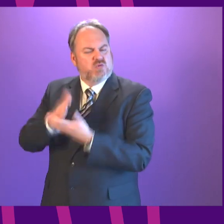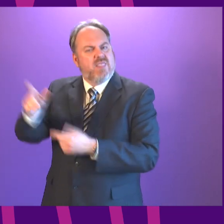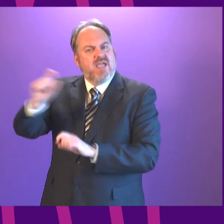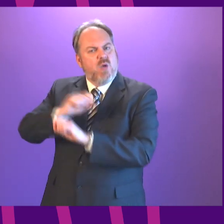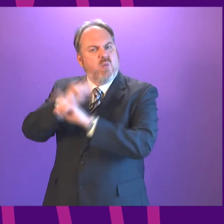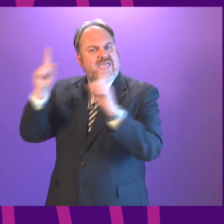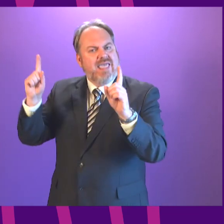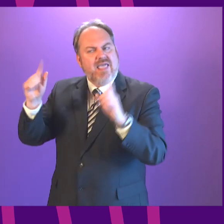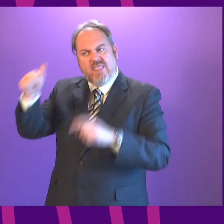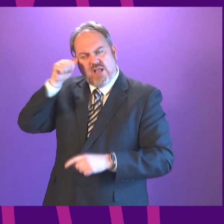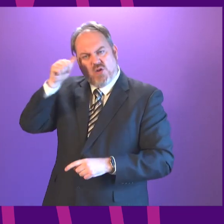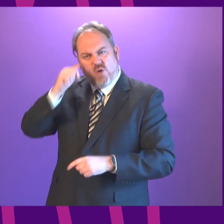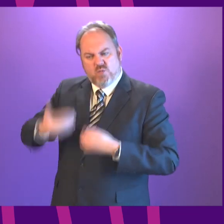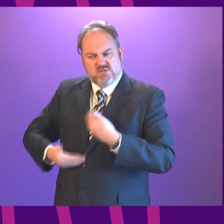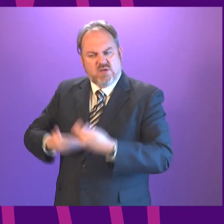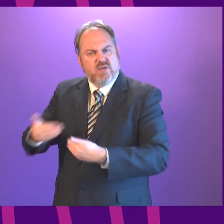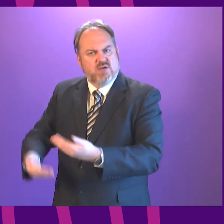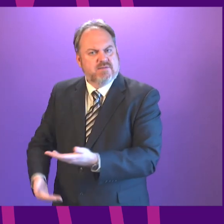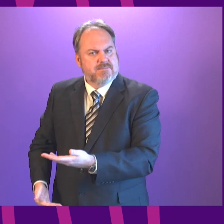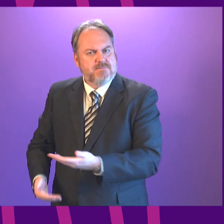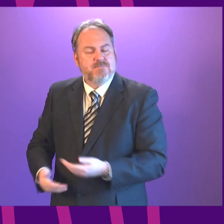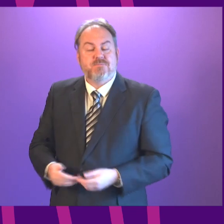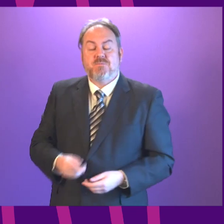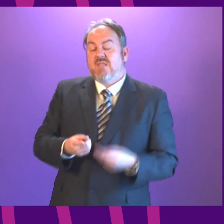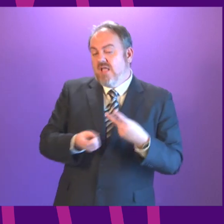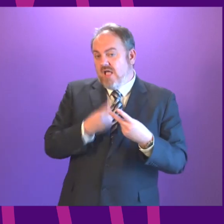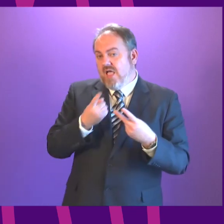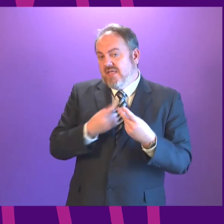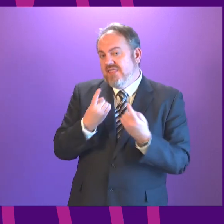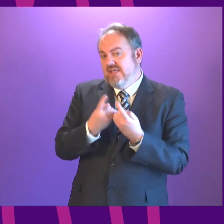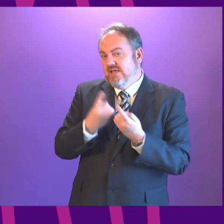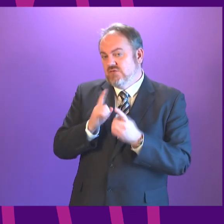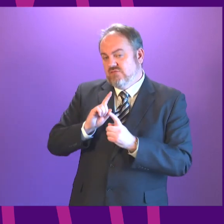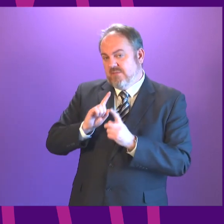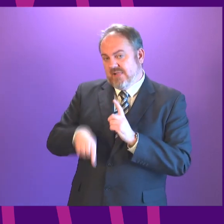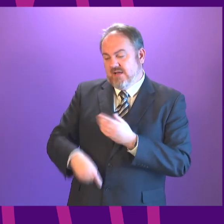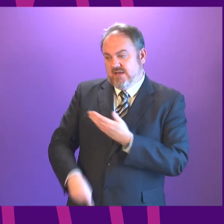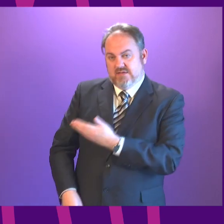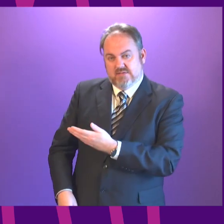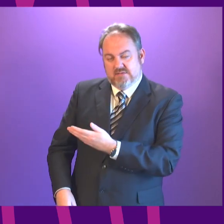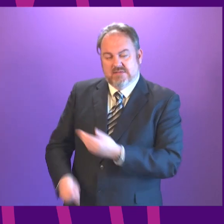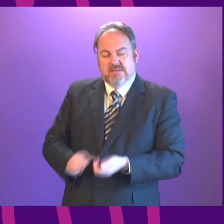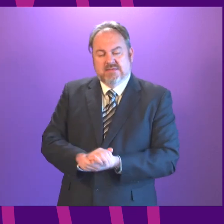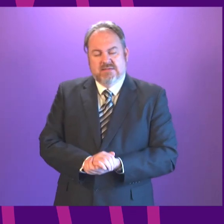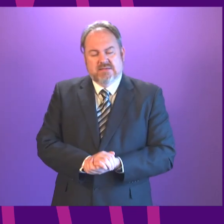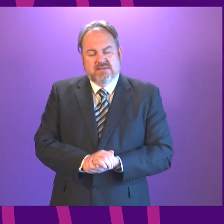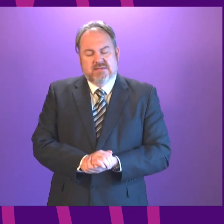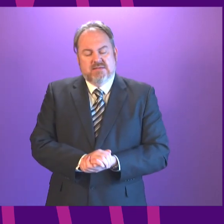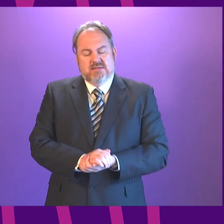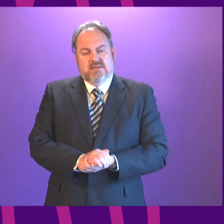My last point—it is a point that I made yesterday and will continue to make—is that